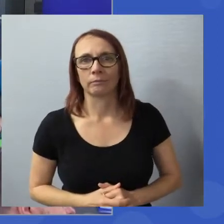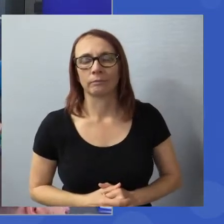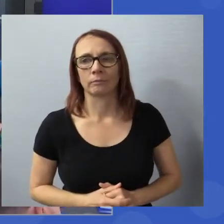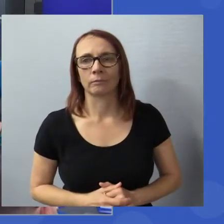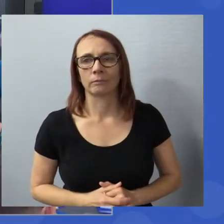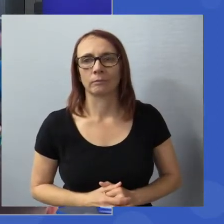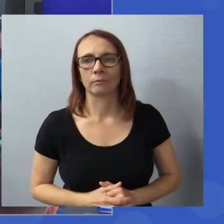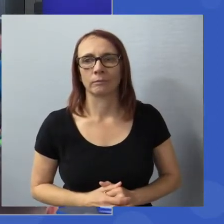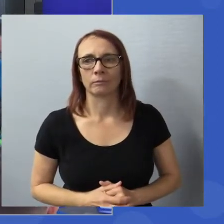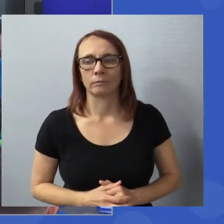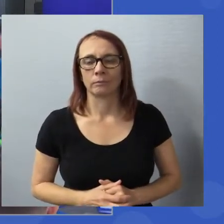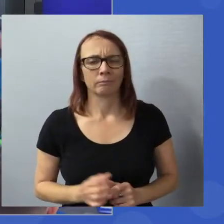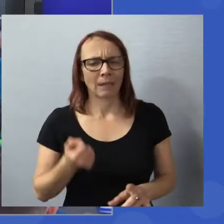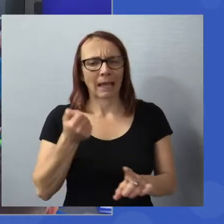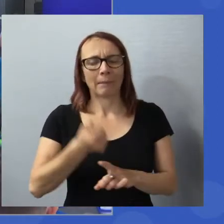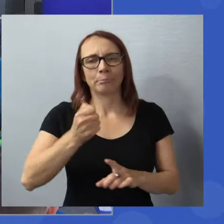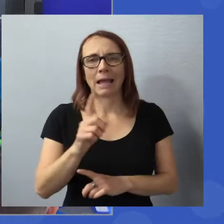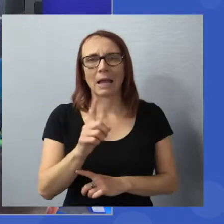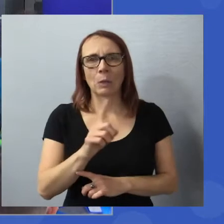different parts of this would be a little bit of the community and